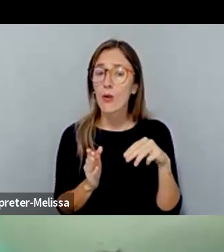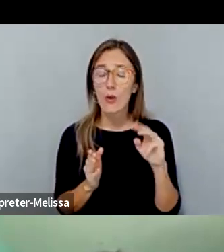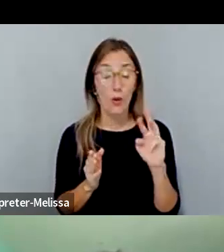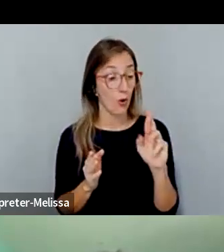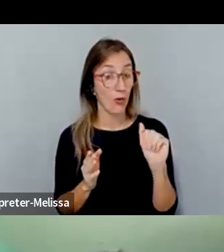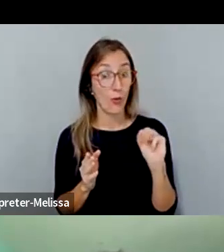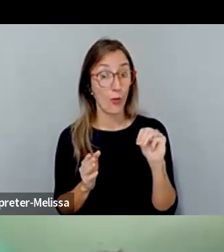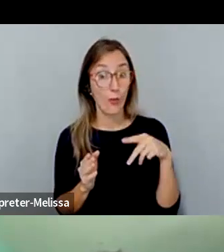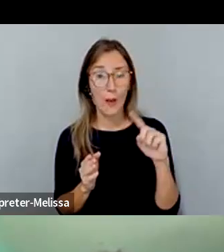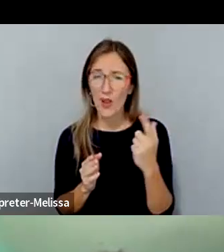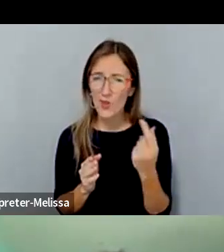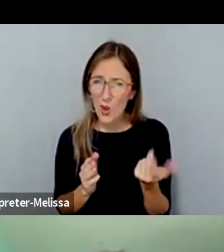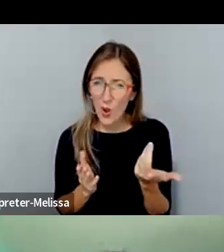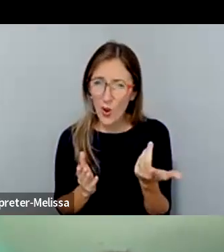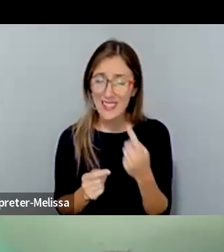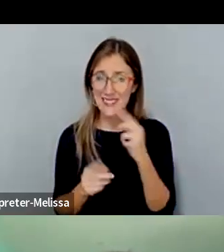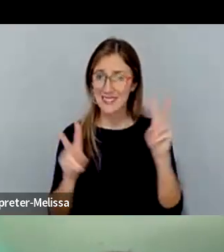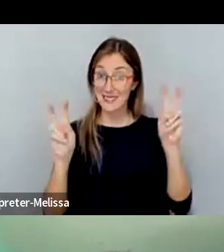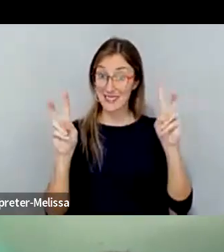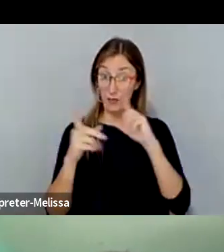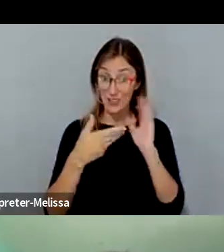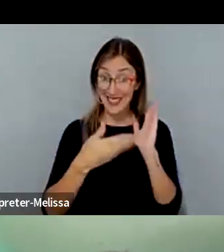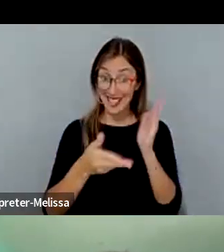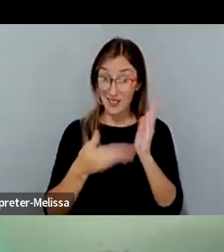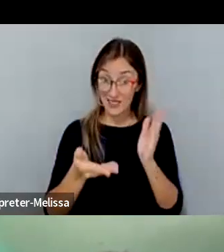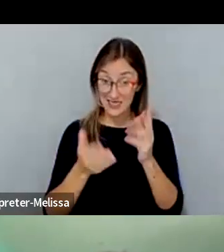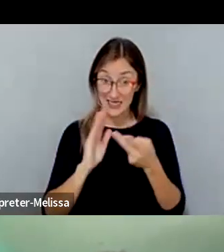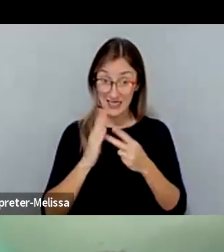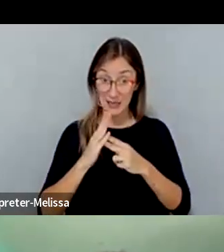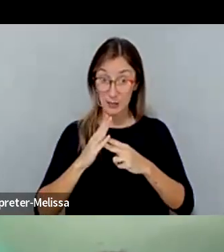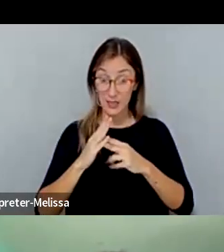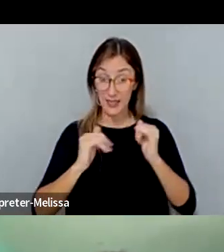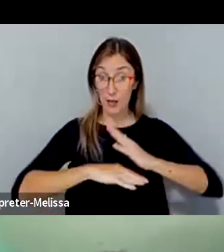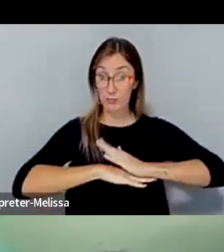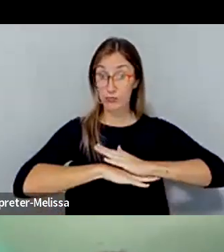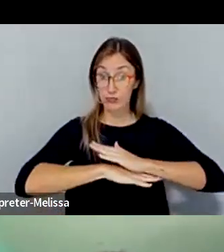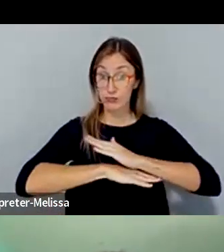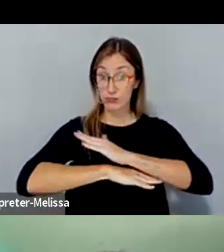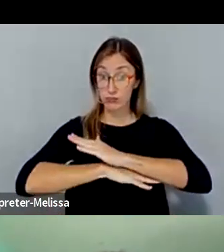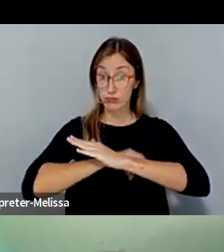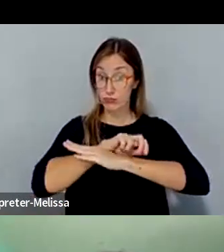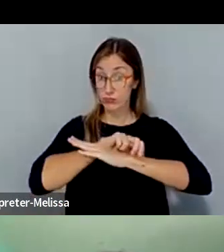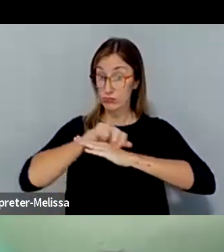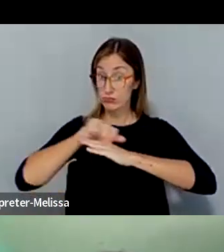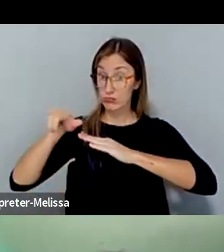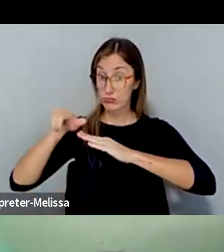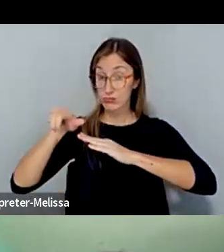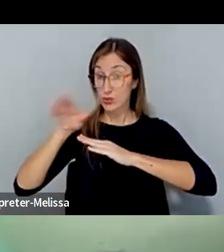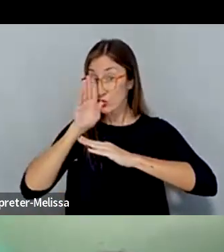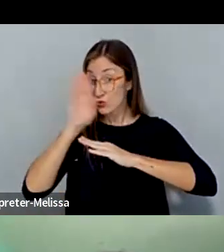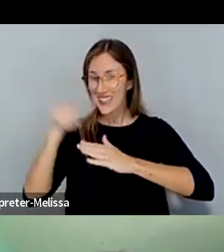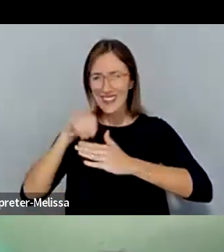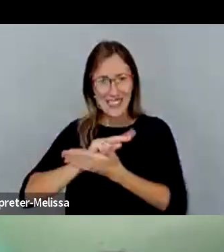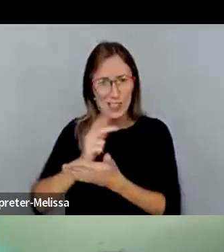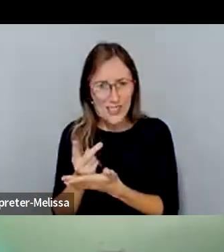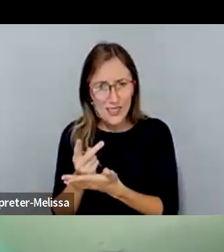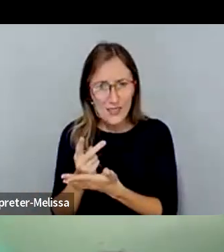guys are thinking. One thing that we have not mentioned is, where does